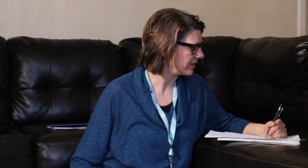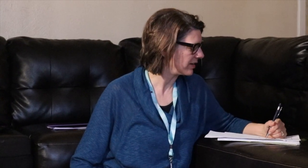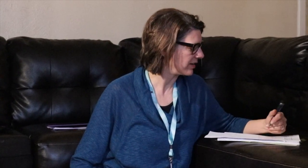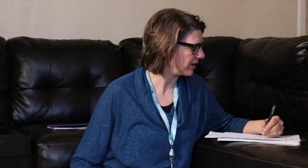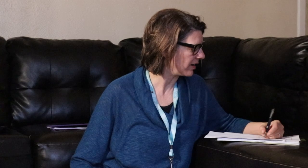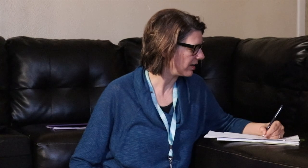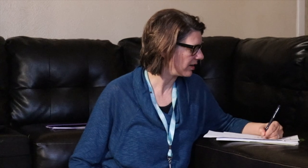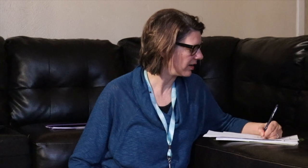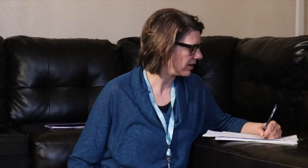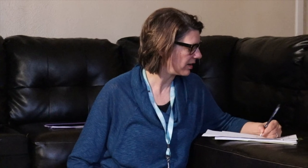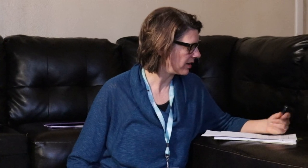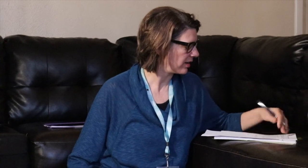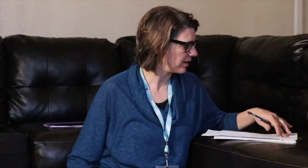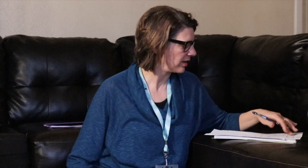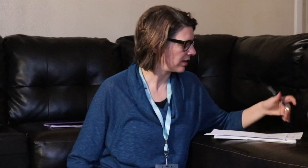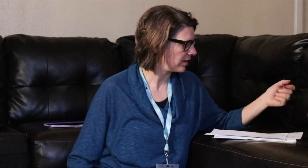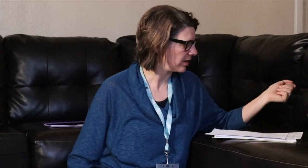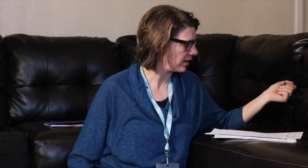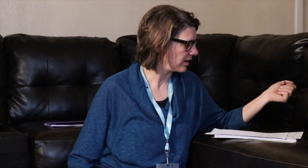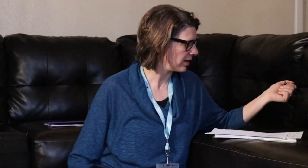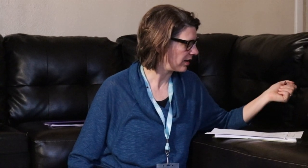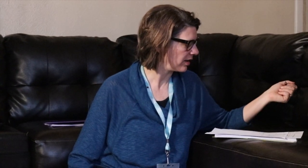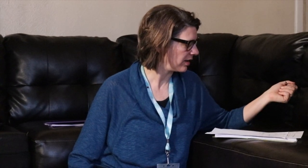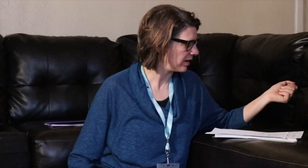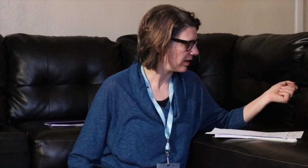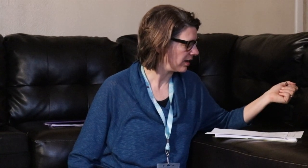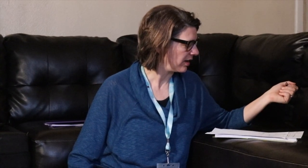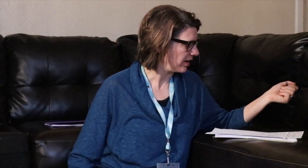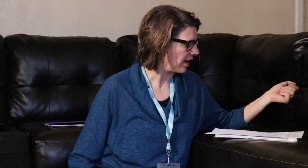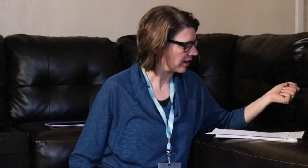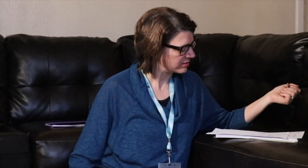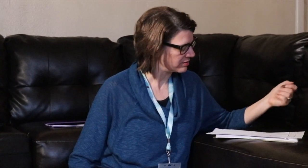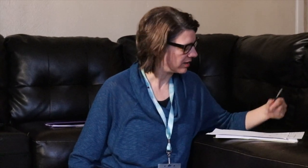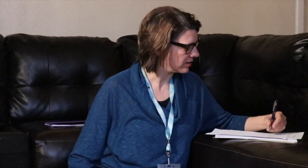Okay. Cool. We can think about different names.